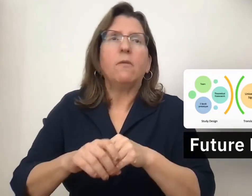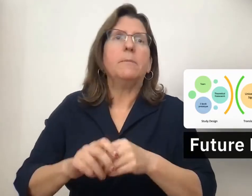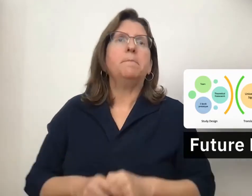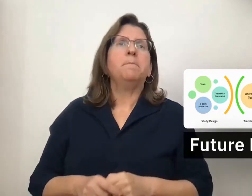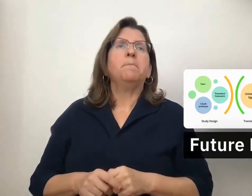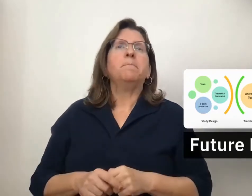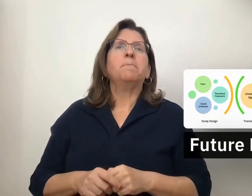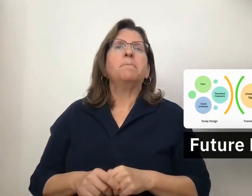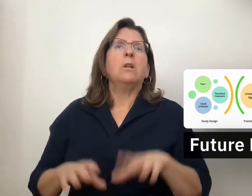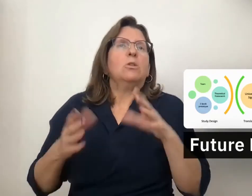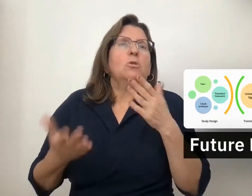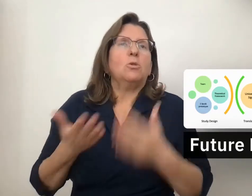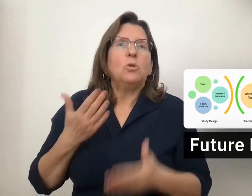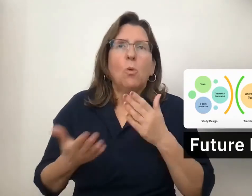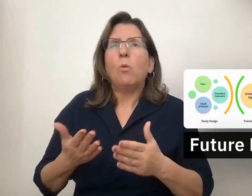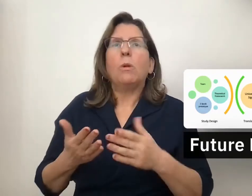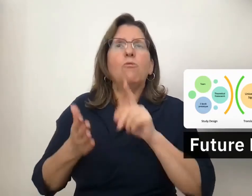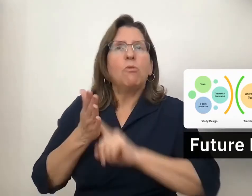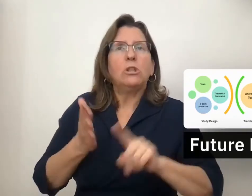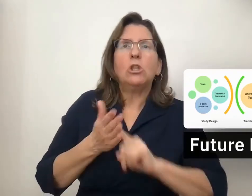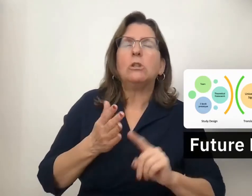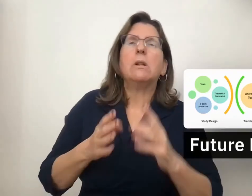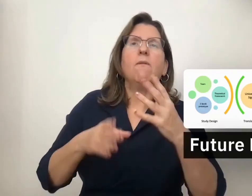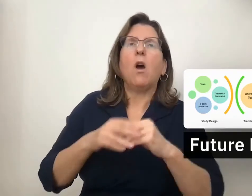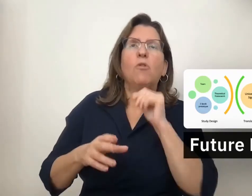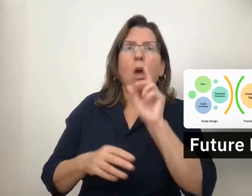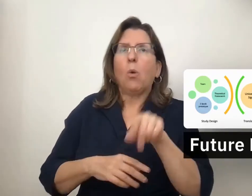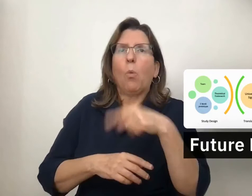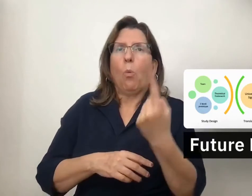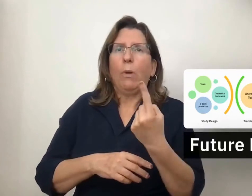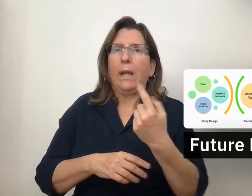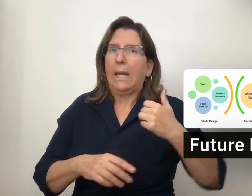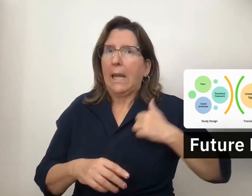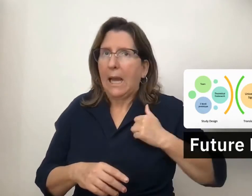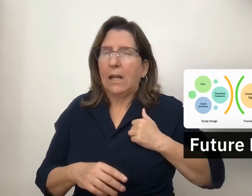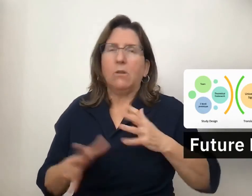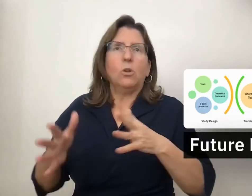Identify the countries who may wish to be involved.